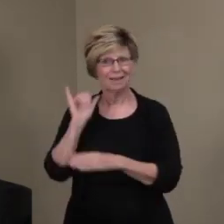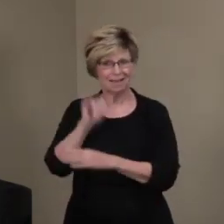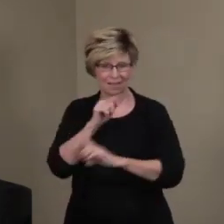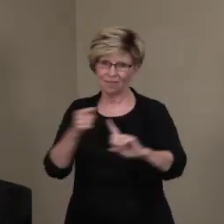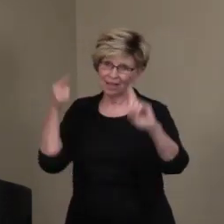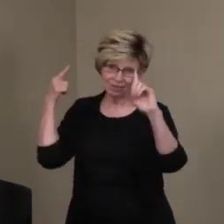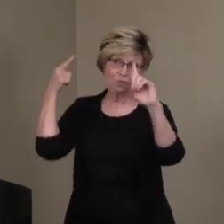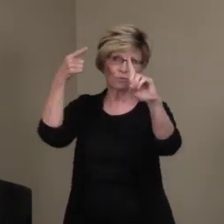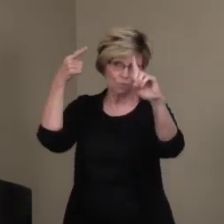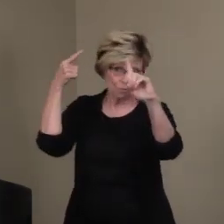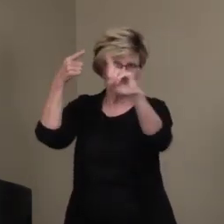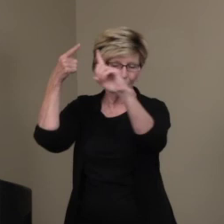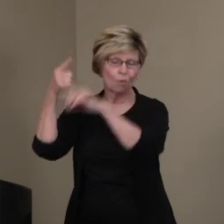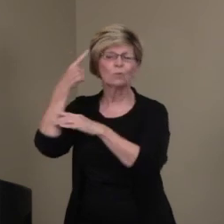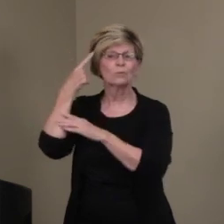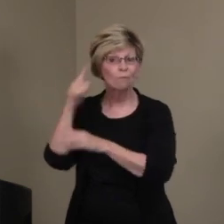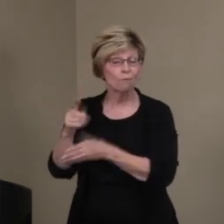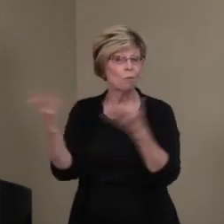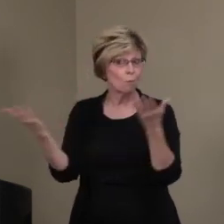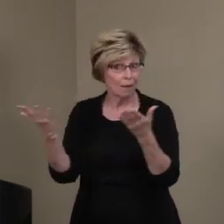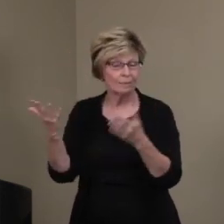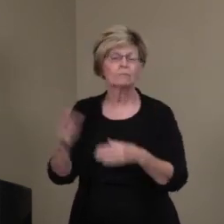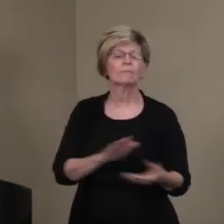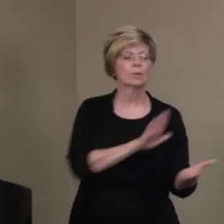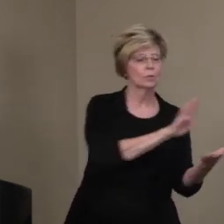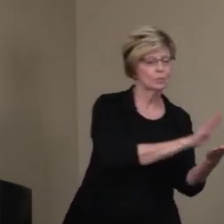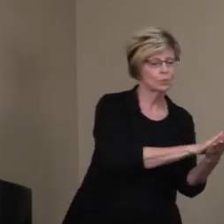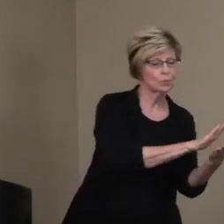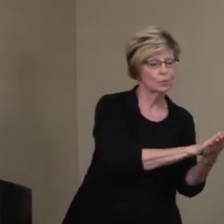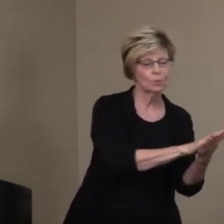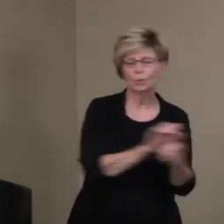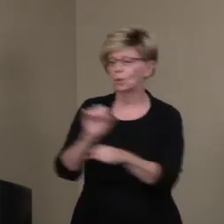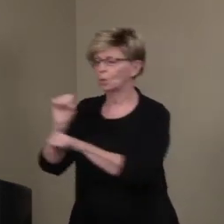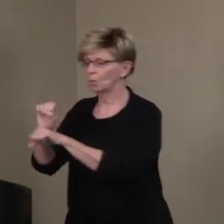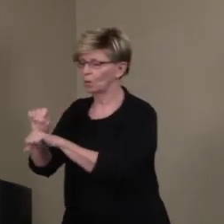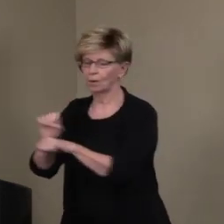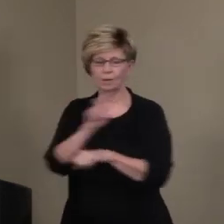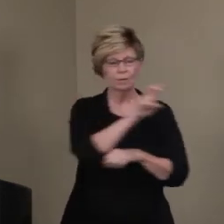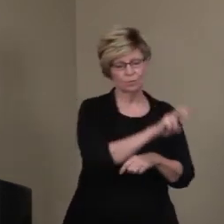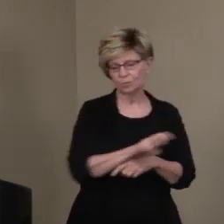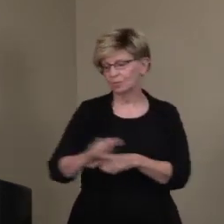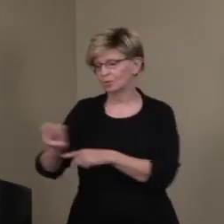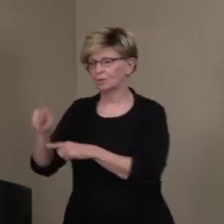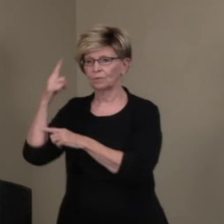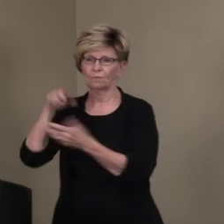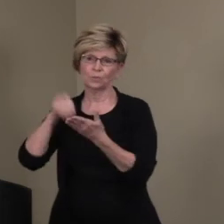independent as possible that is the ultimate goal to have this transition